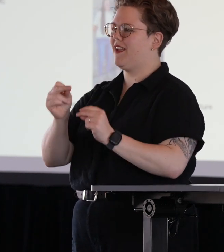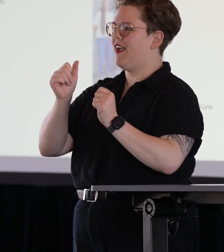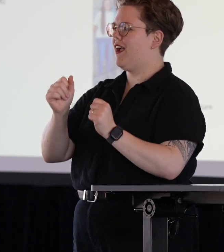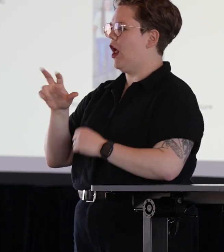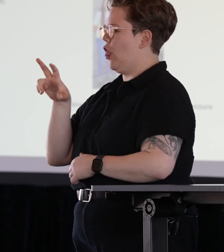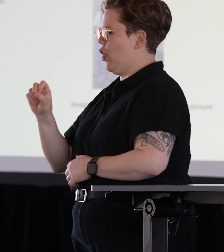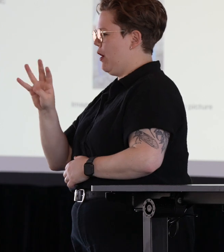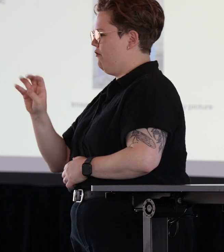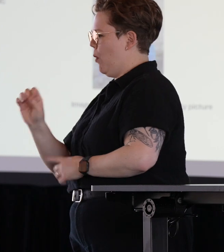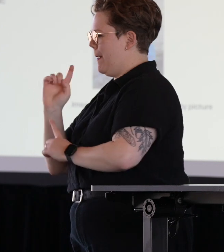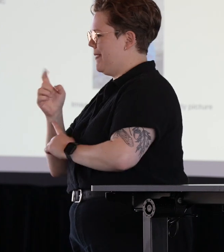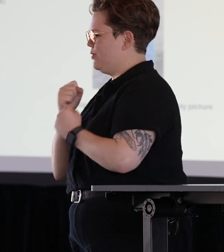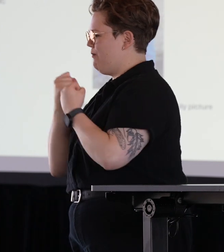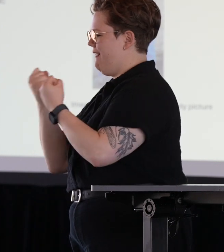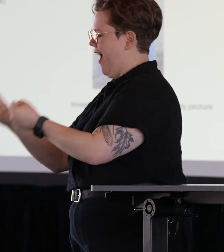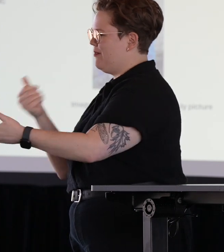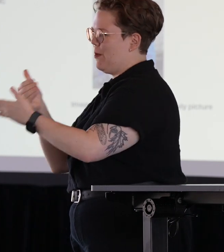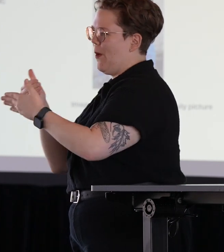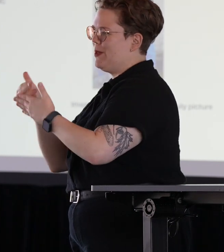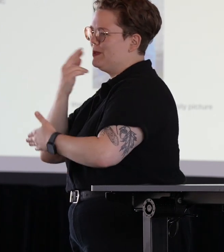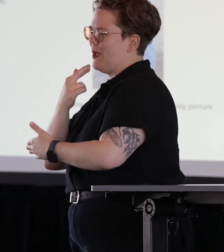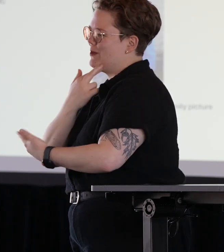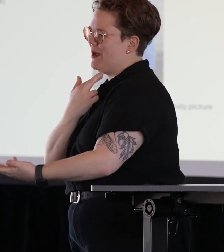minute drive to the closest place. So I'm from a very small